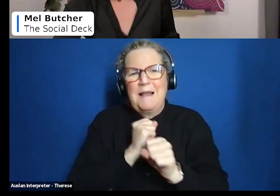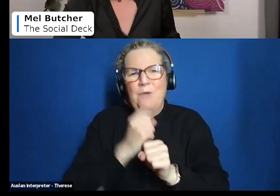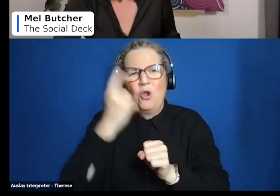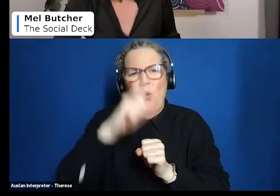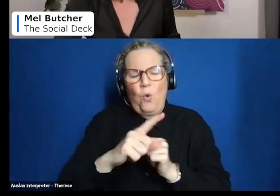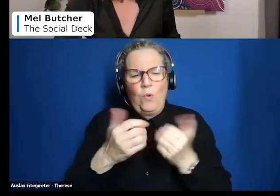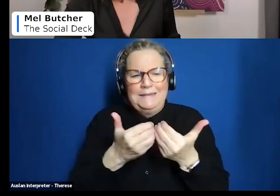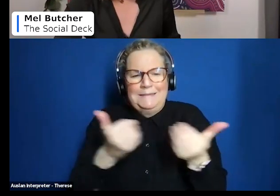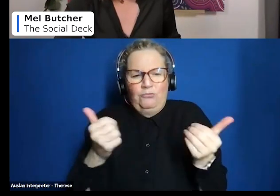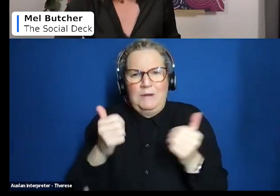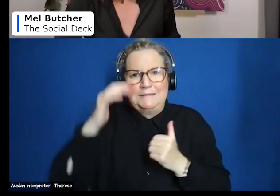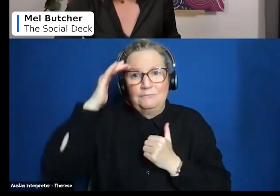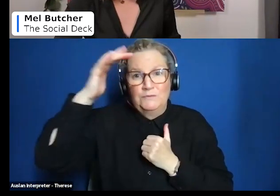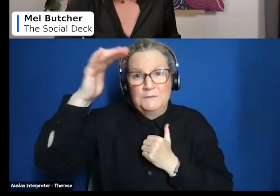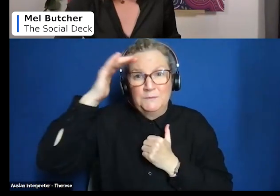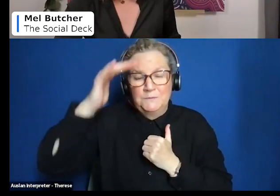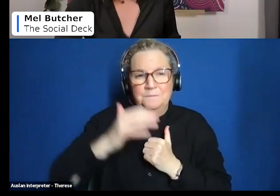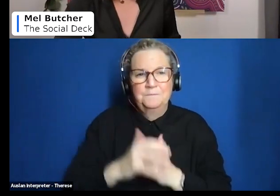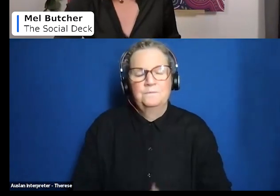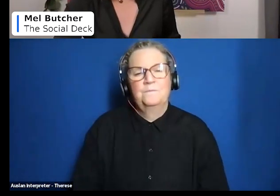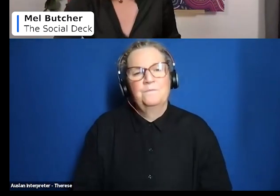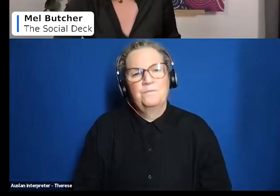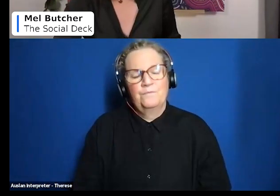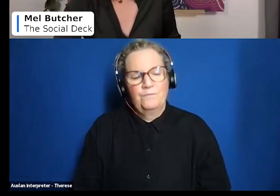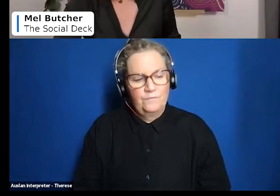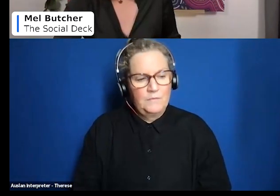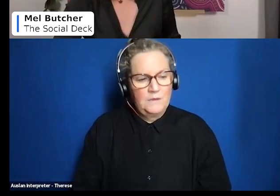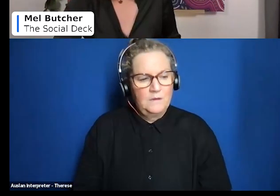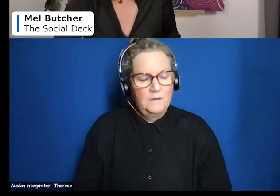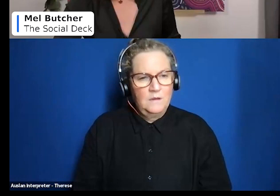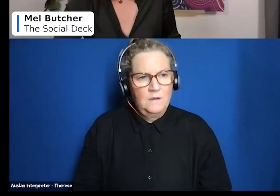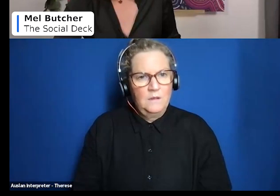So any, so we will